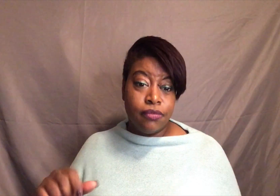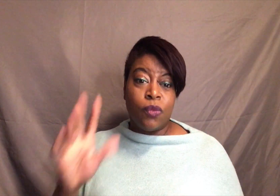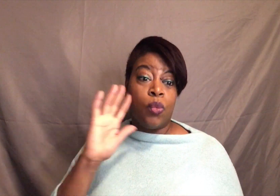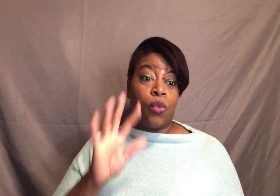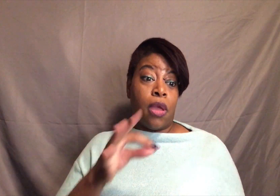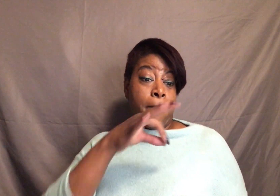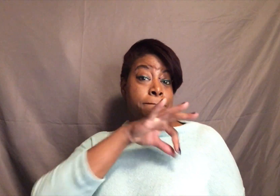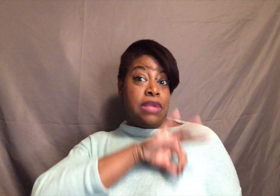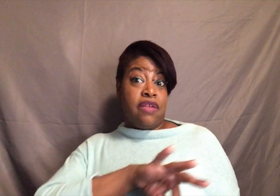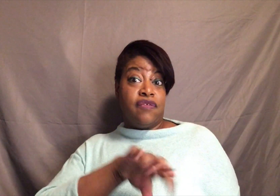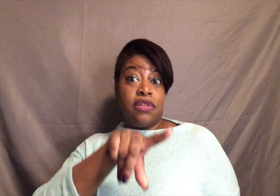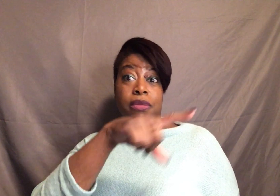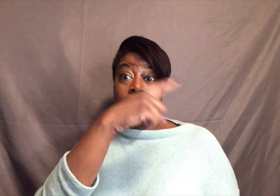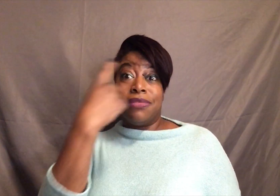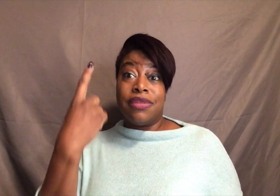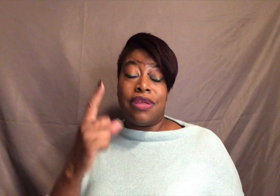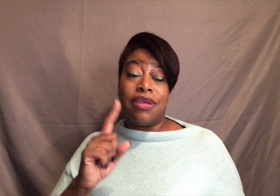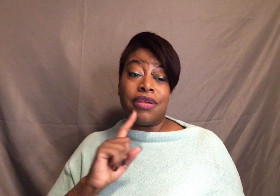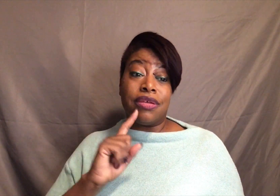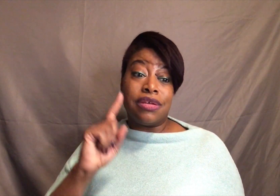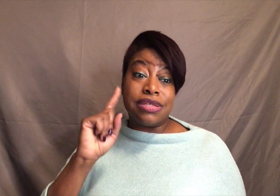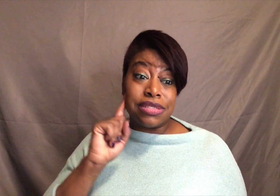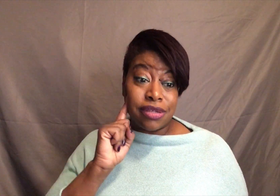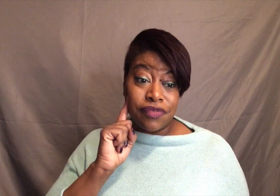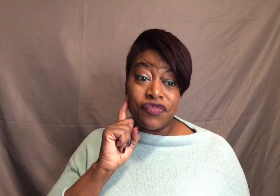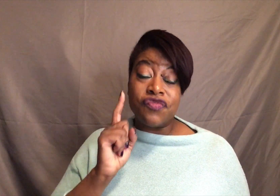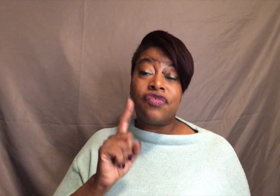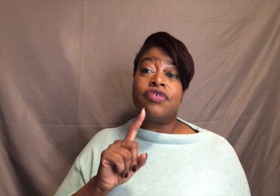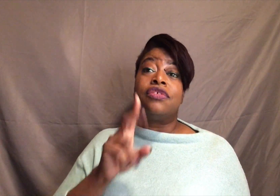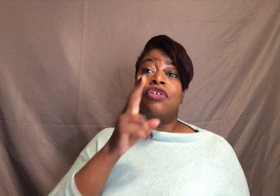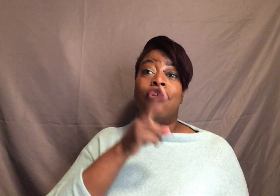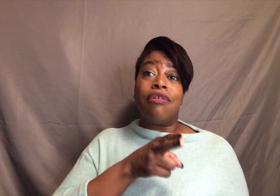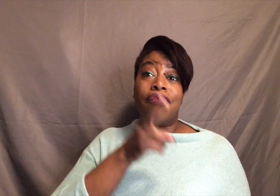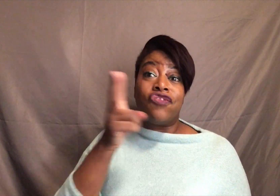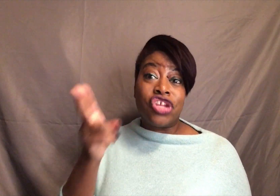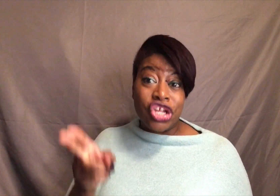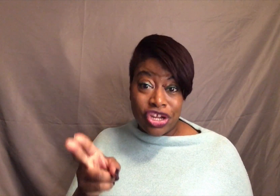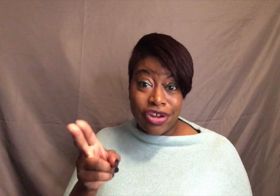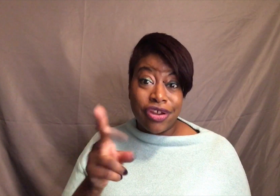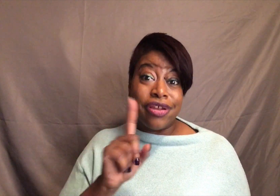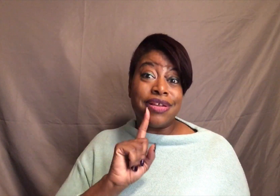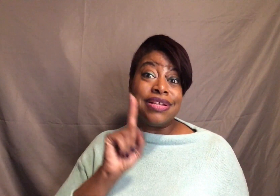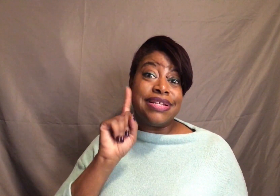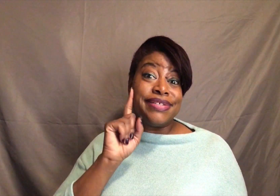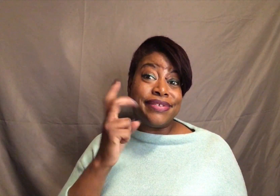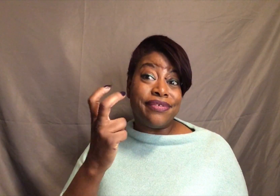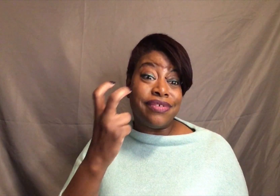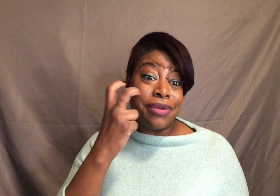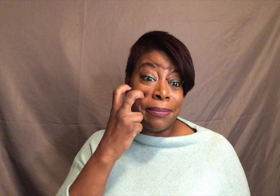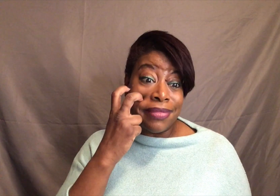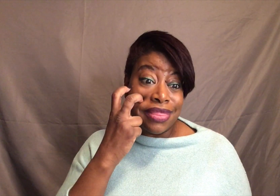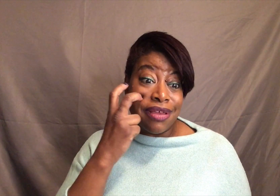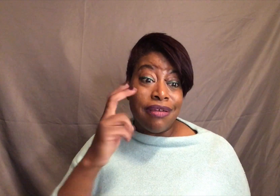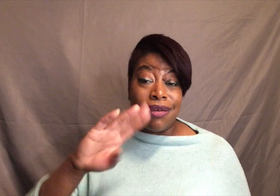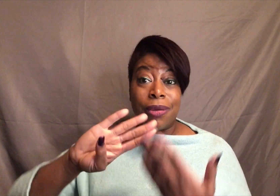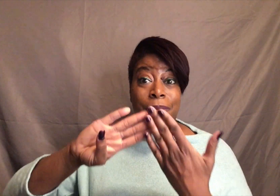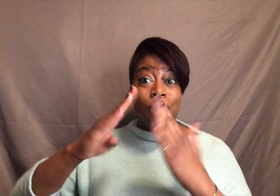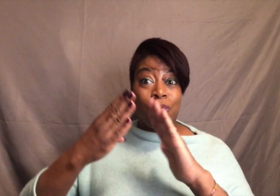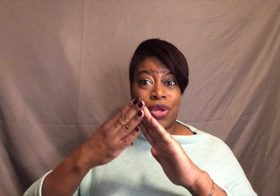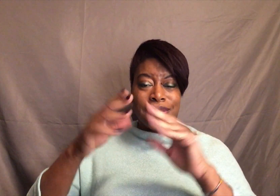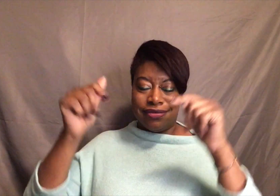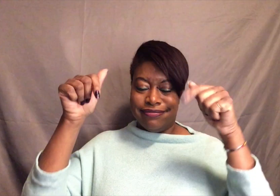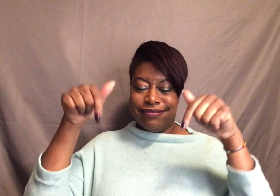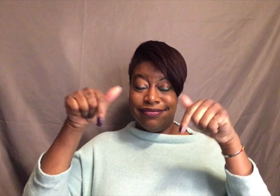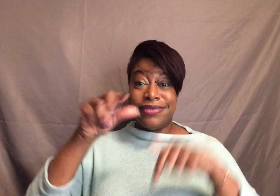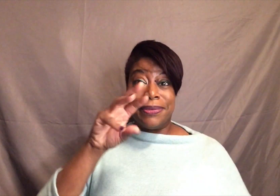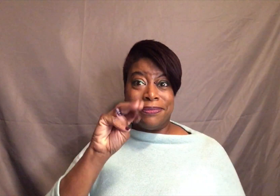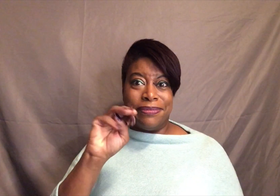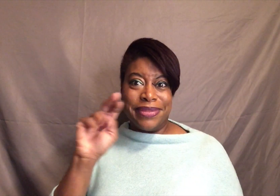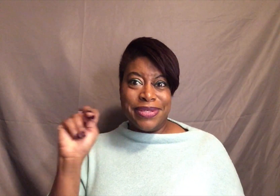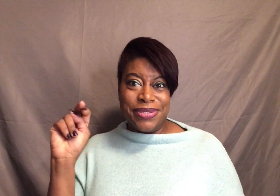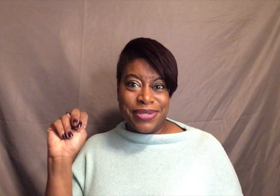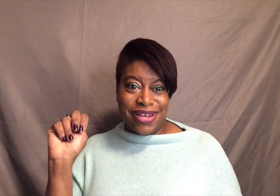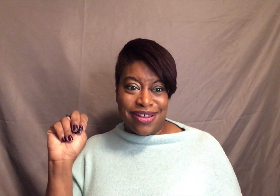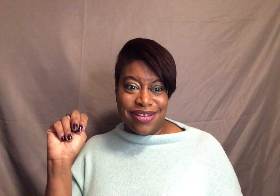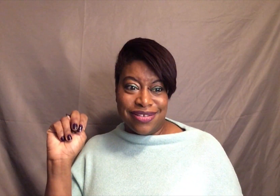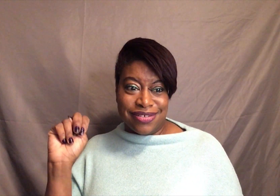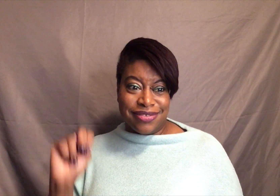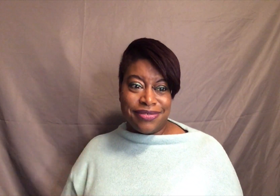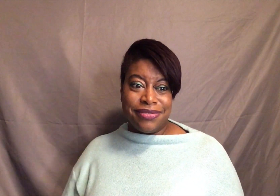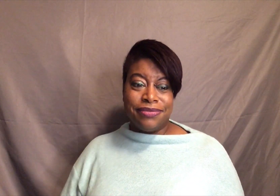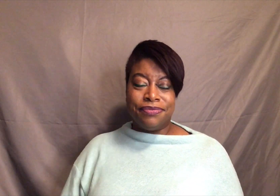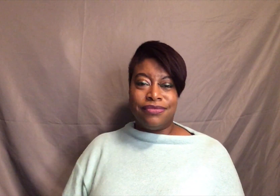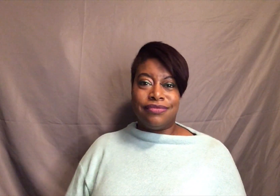that will benefit the BlackDeaf, hard of hearing and DeafBlind Community in MN.